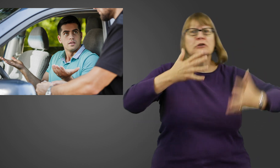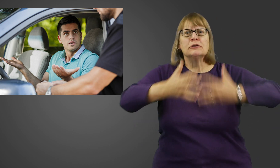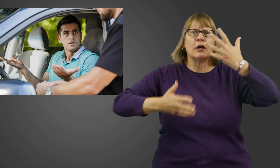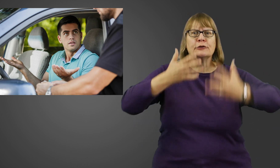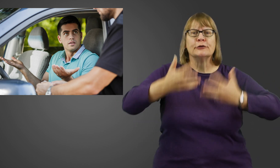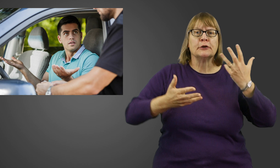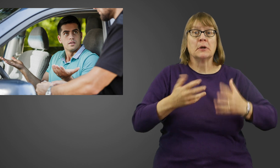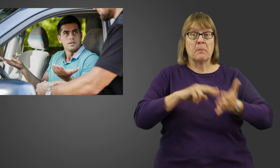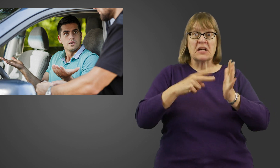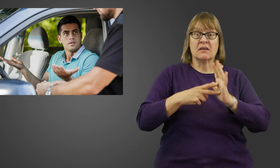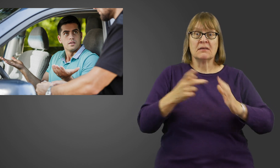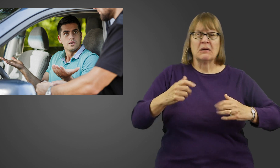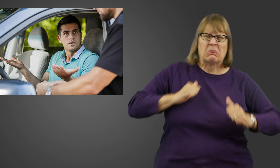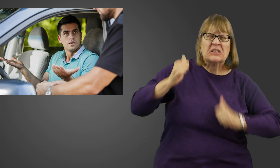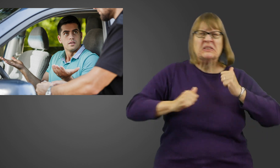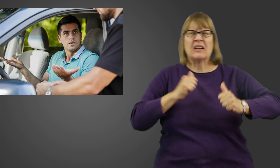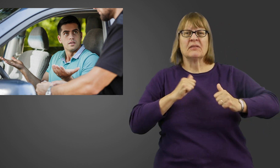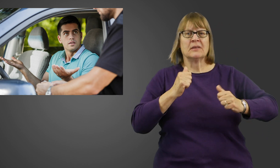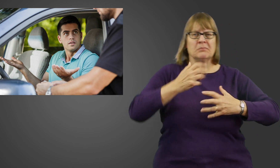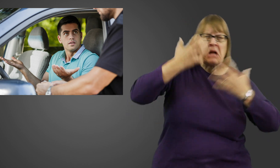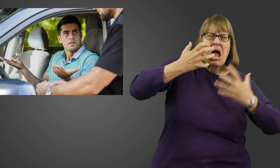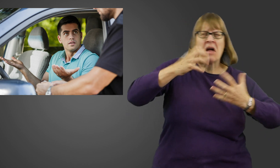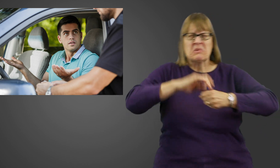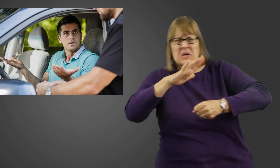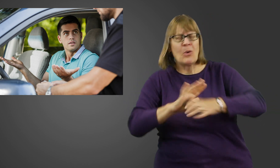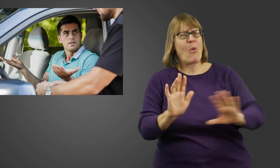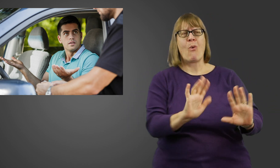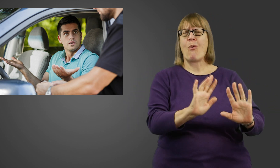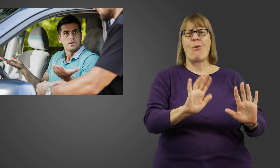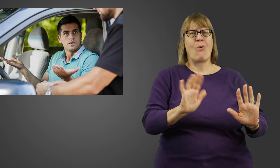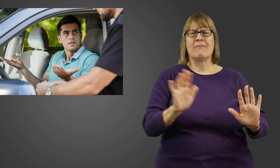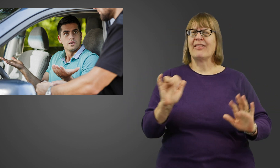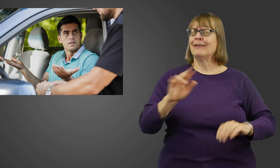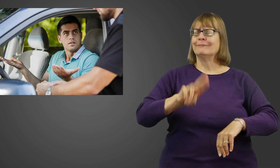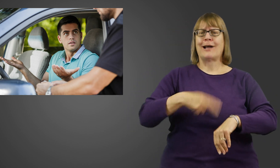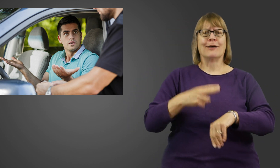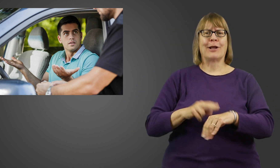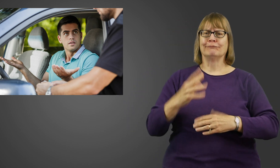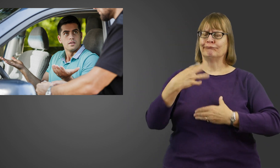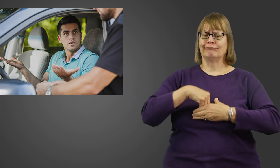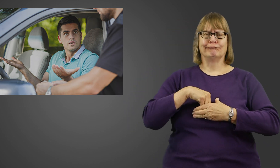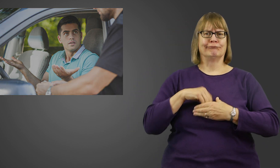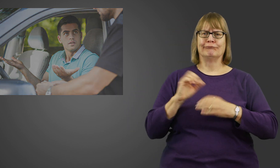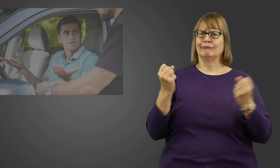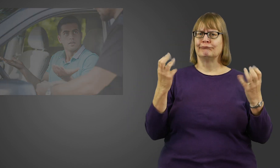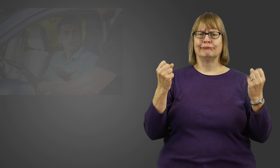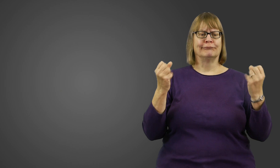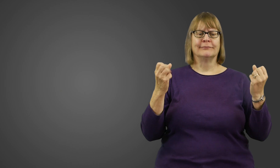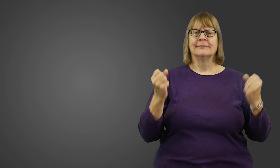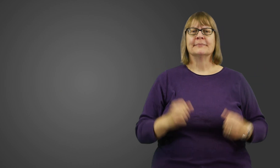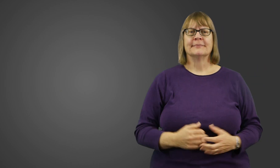This should not be construed as aggression or a sign of mental stress.